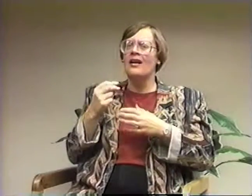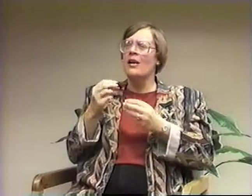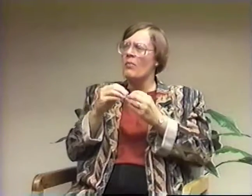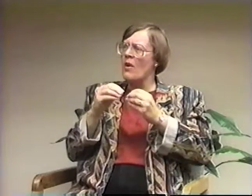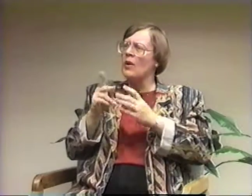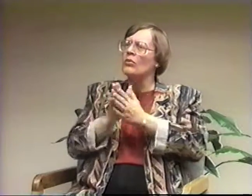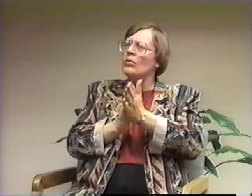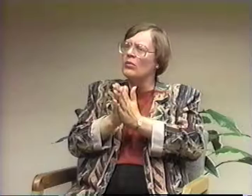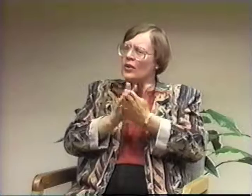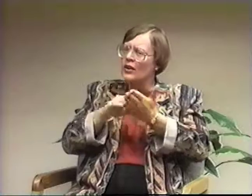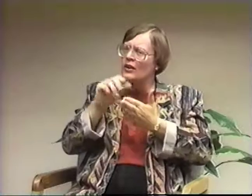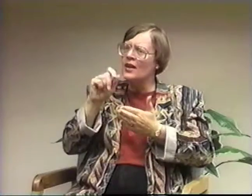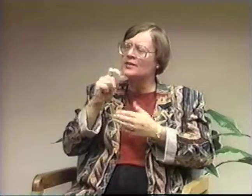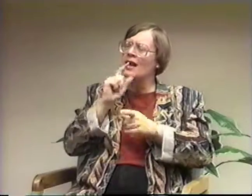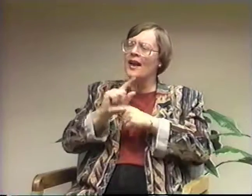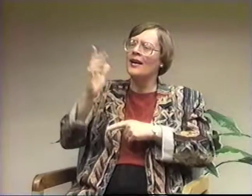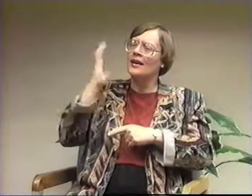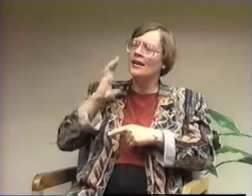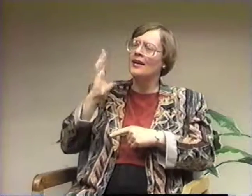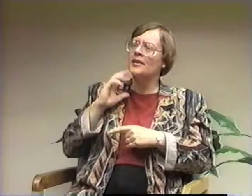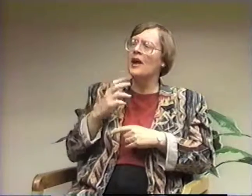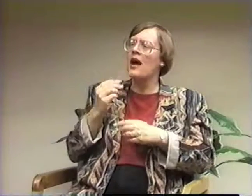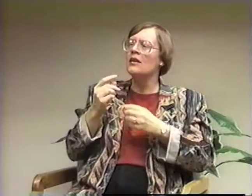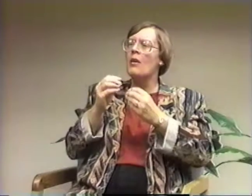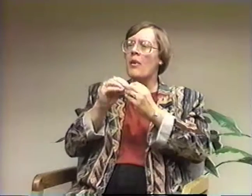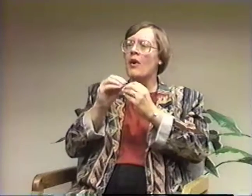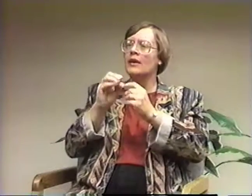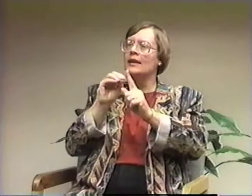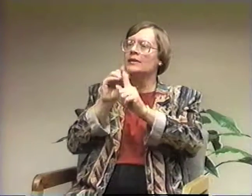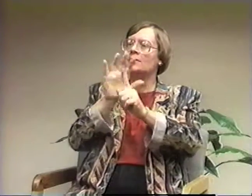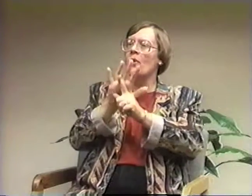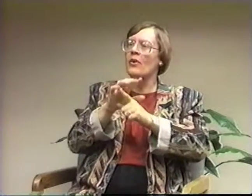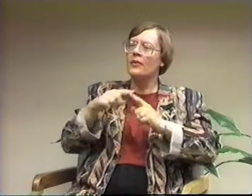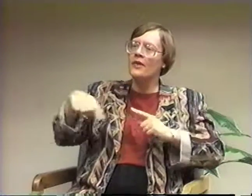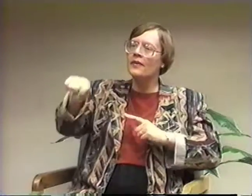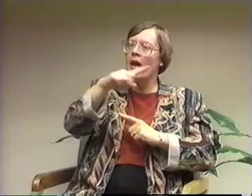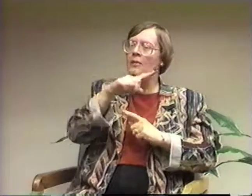it is accepted as a second or foreign language.